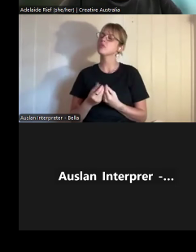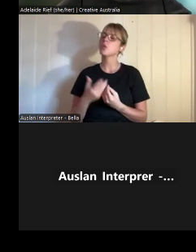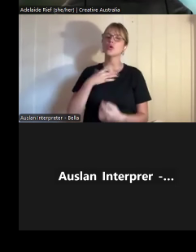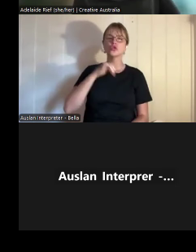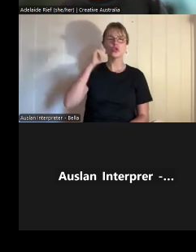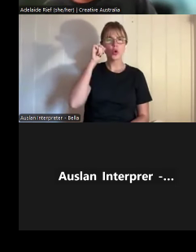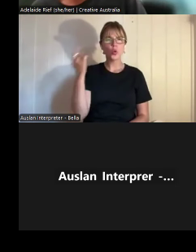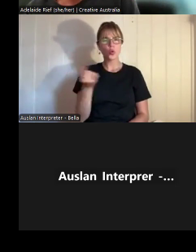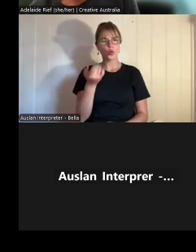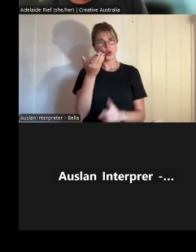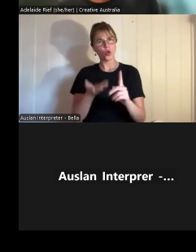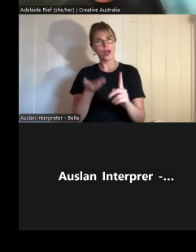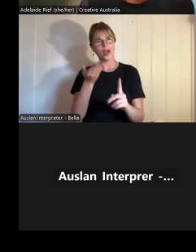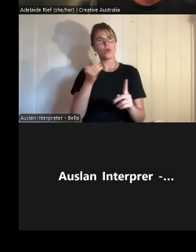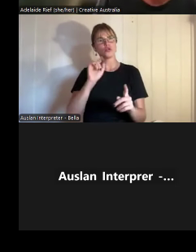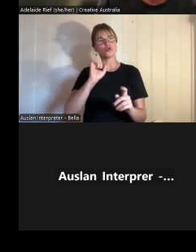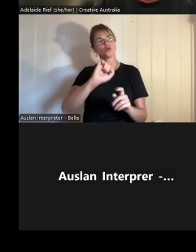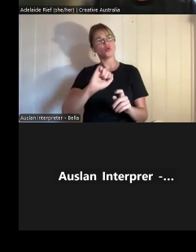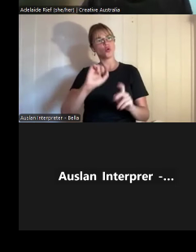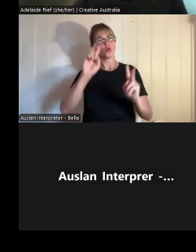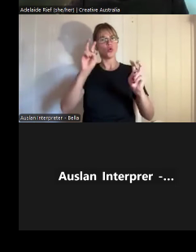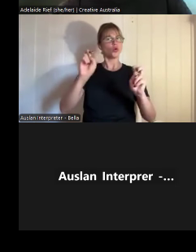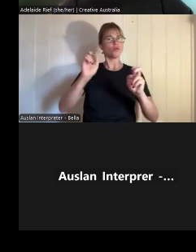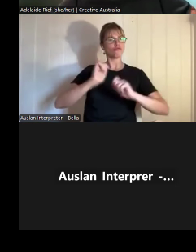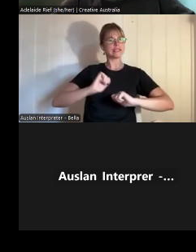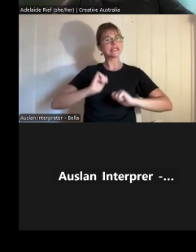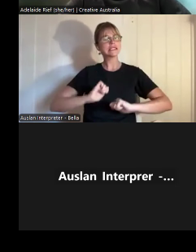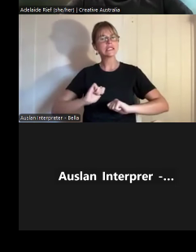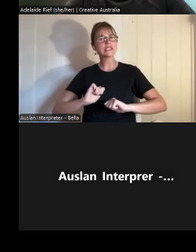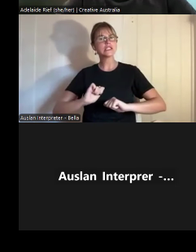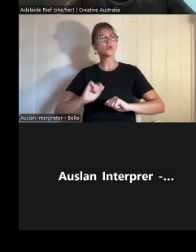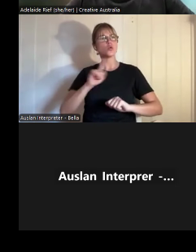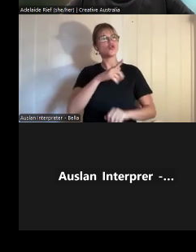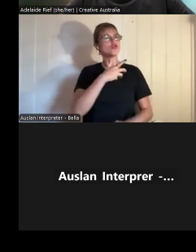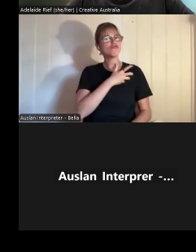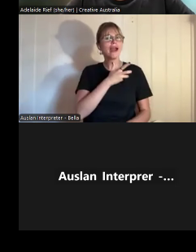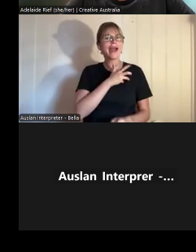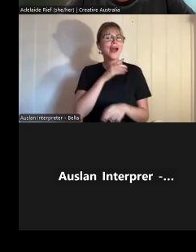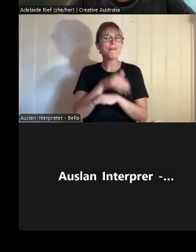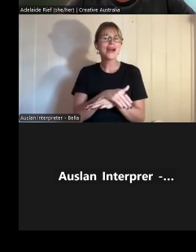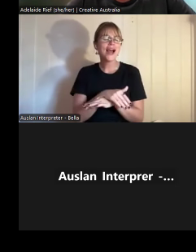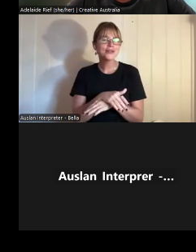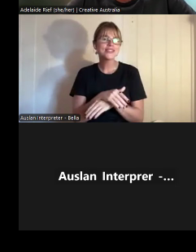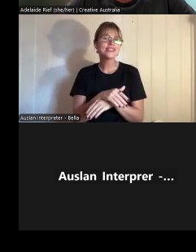are, what your practice is, things that you've done that you're proud of, opportunities that